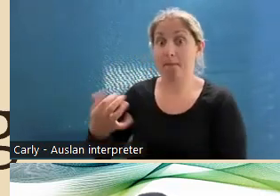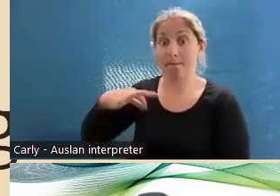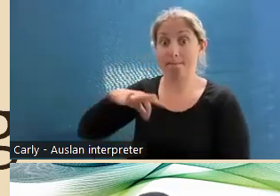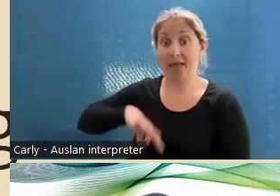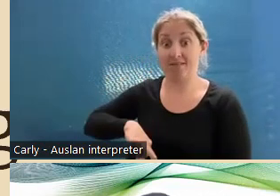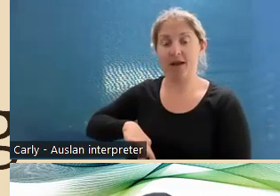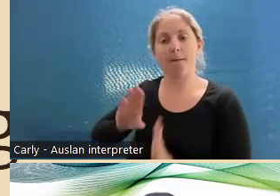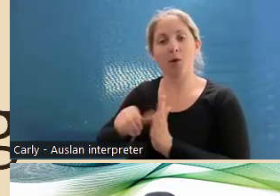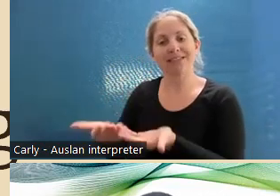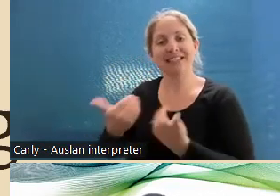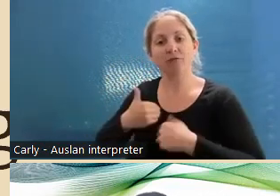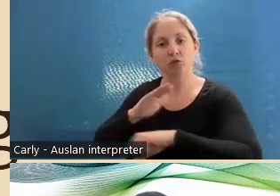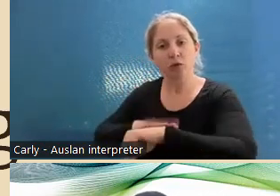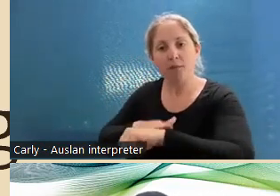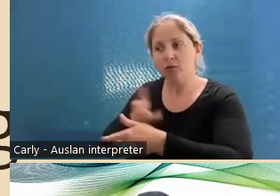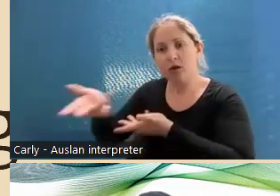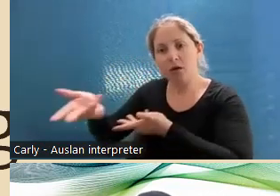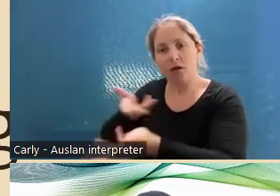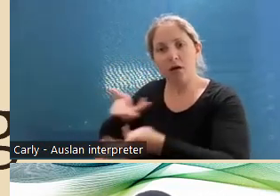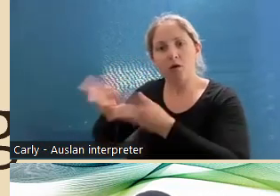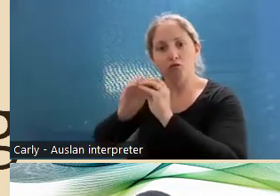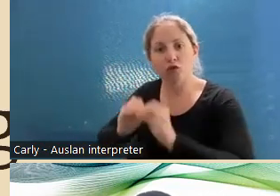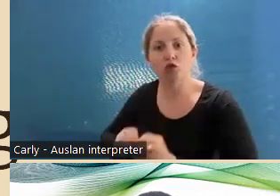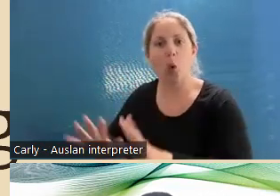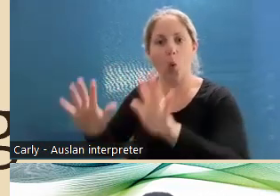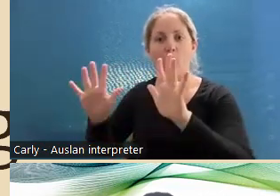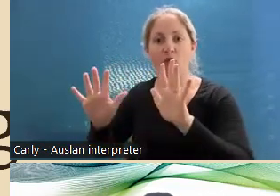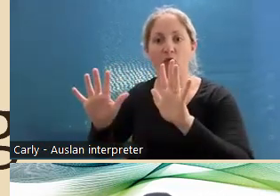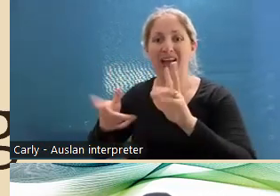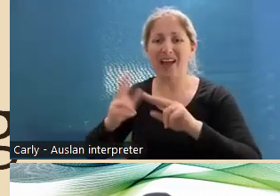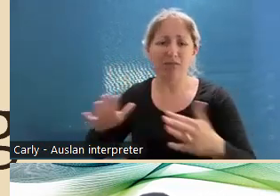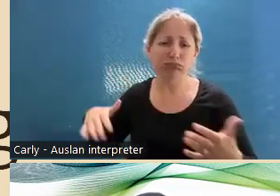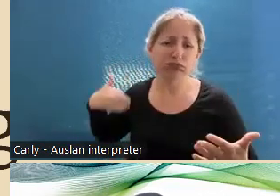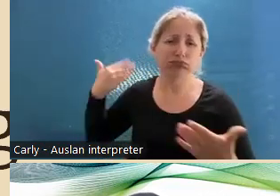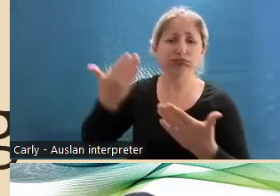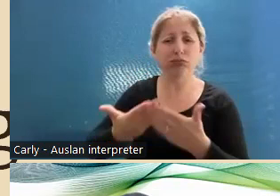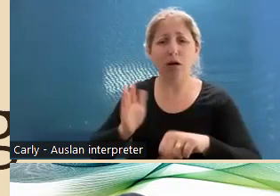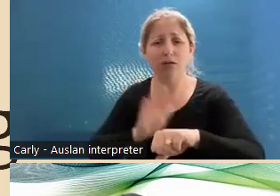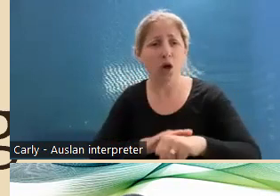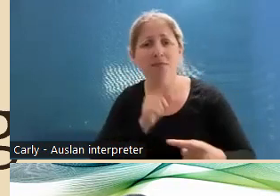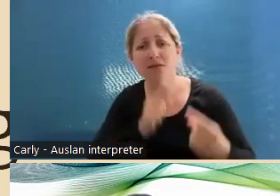resolve a long running dispute with the NDIA sooner rather than later.